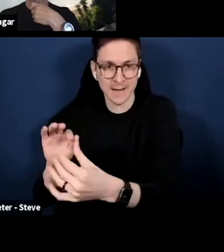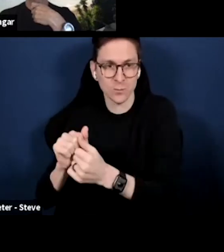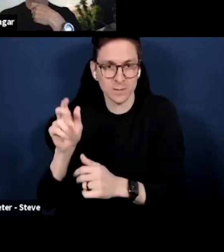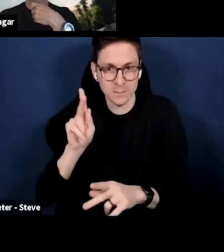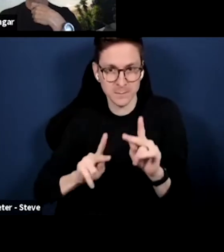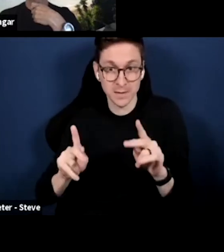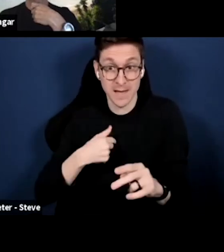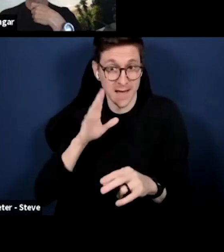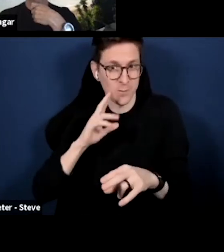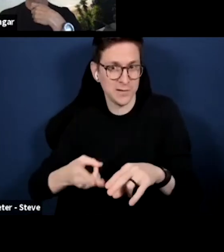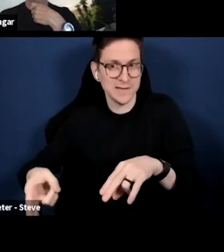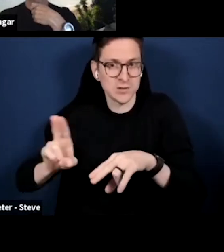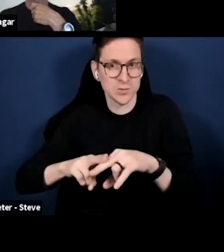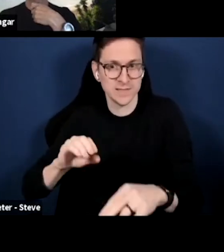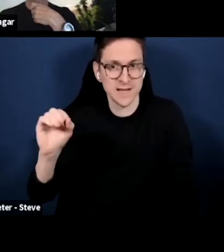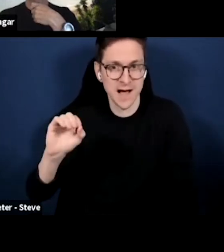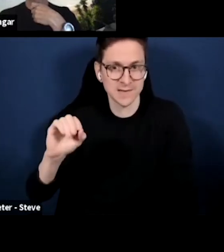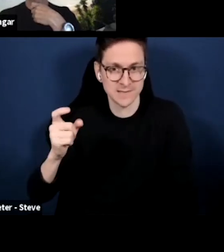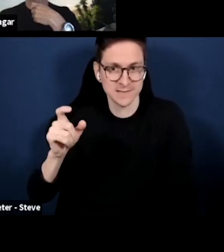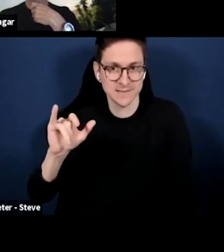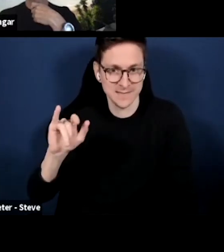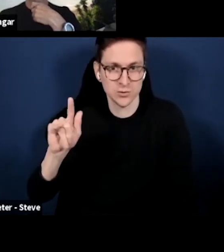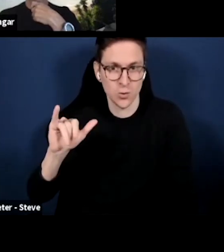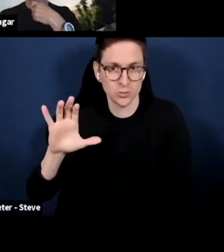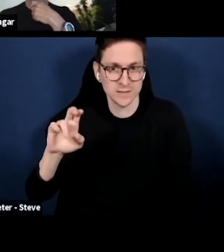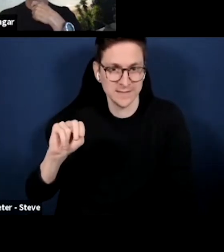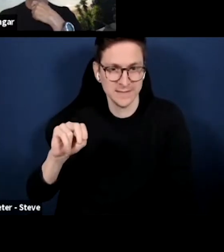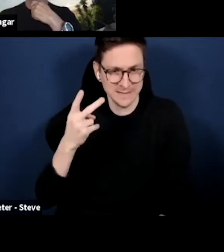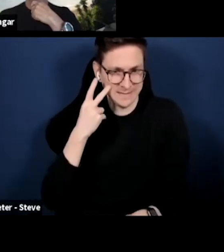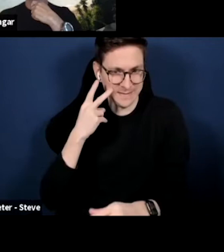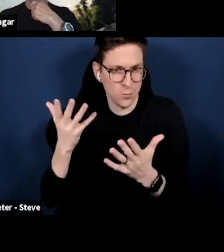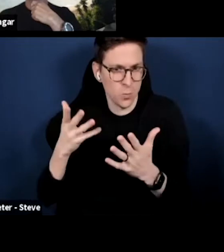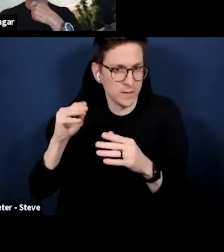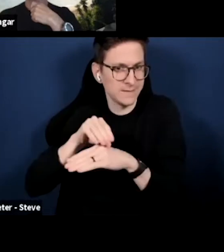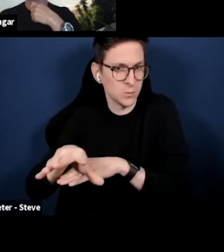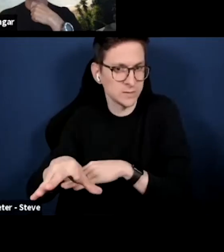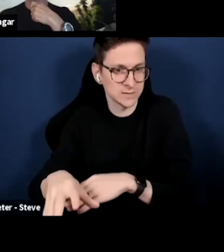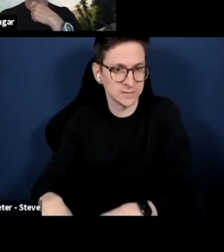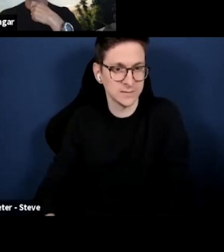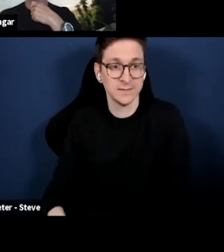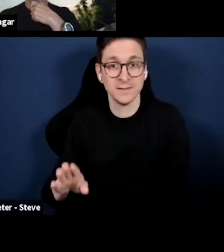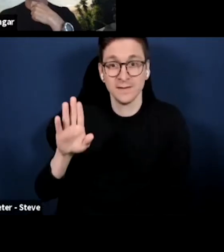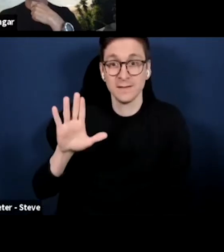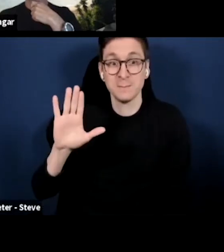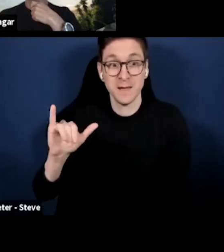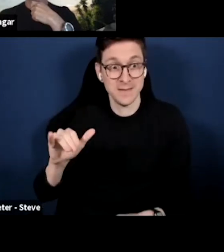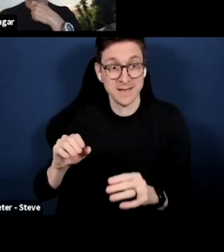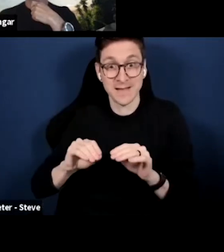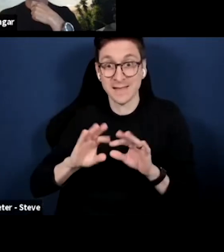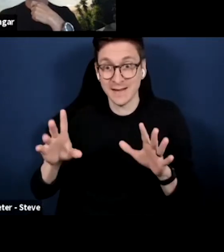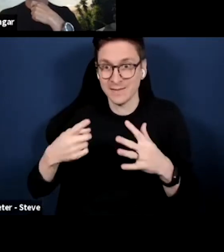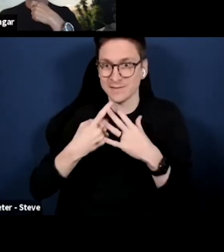oxytocin and let's see what effect that is baby x makes a clear shift to focus on eye contact we're